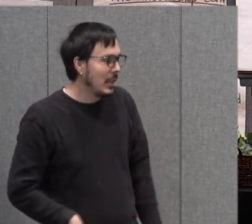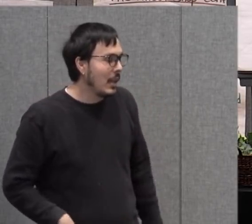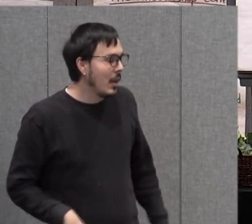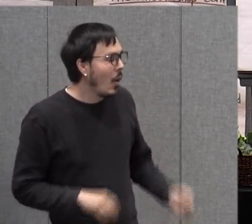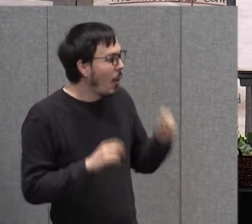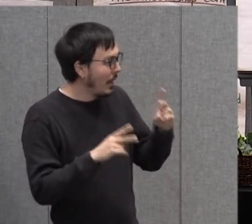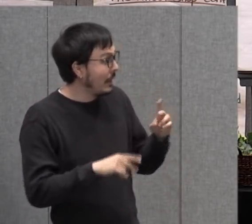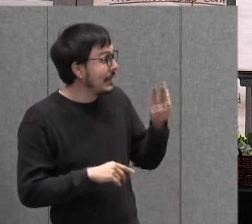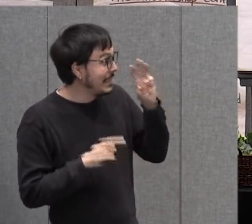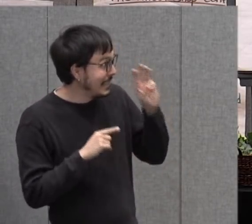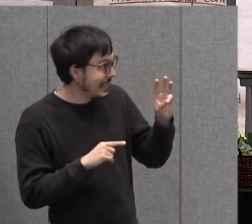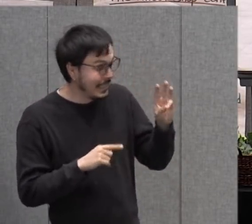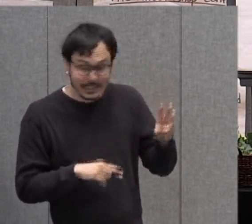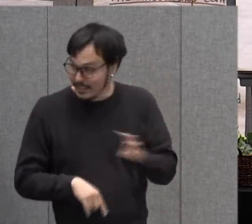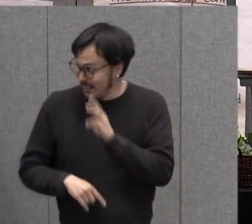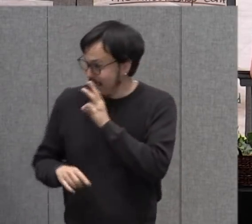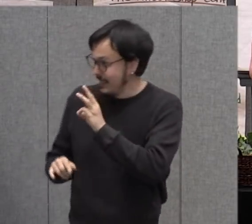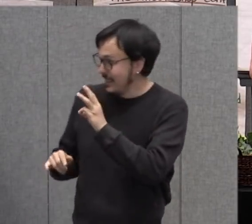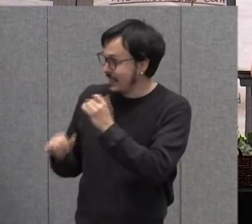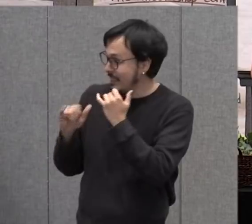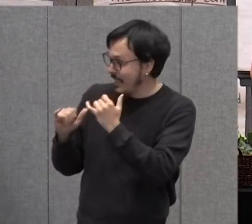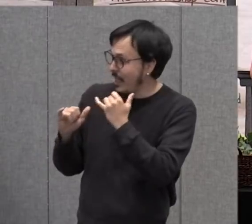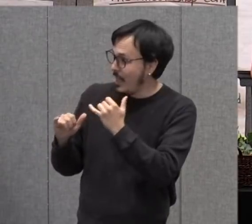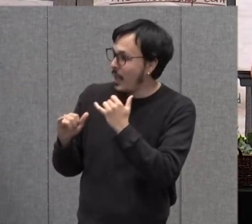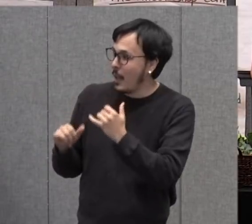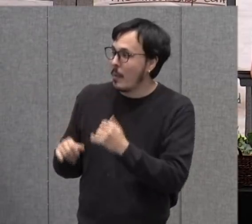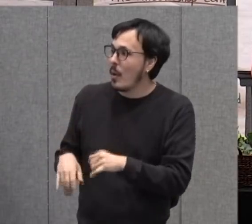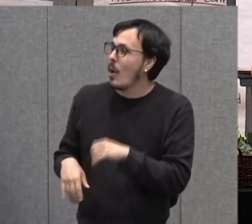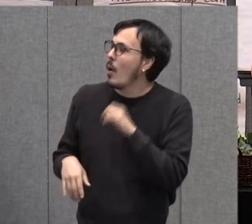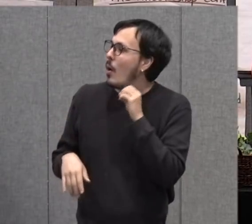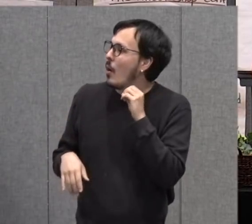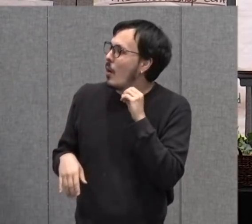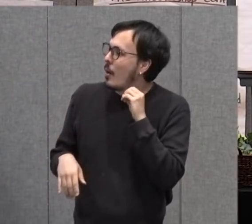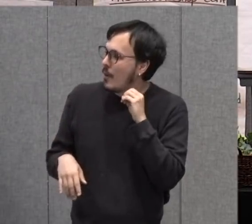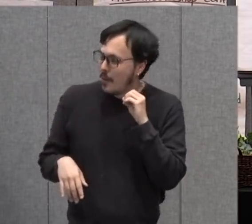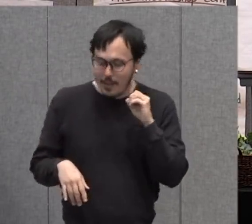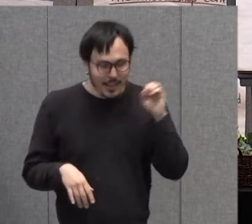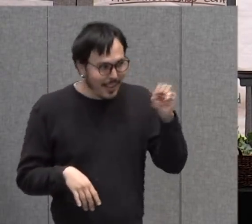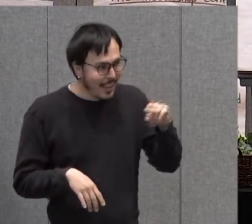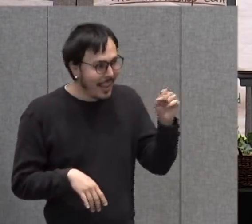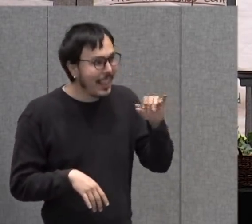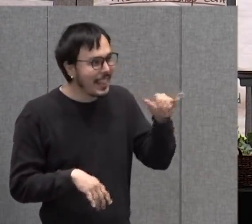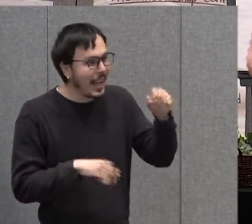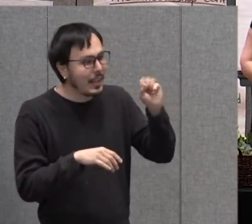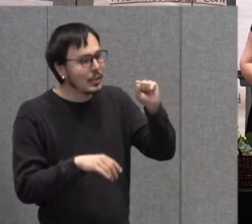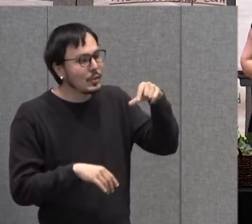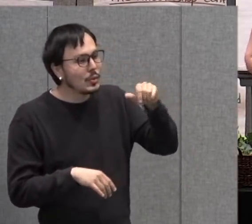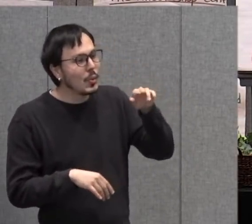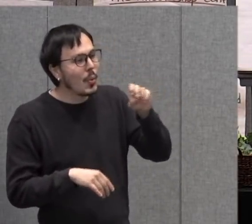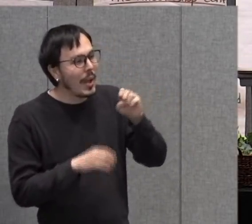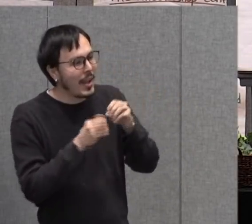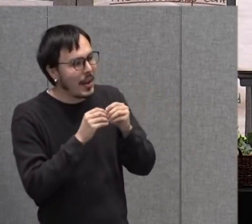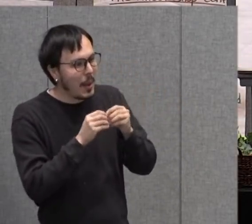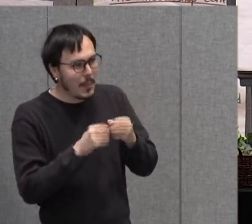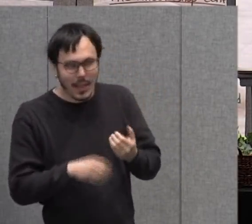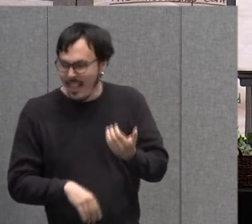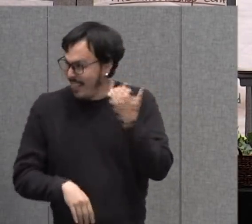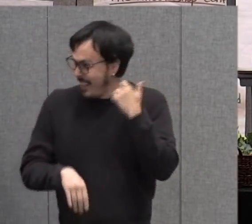Oh, this is one of those square numbers. I remember that, remember? We played the game last time on Tuesday, right